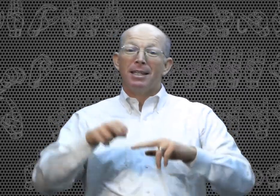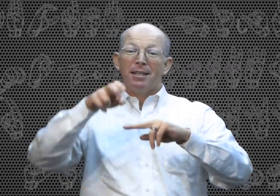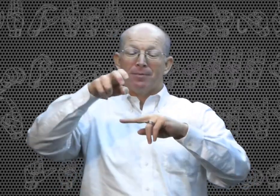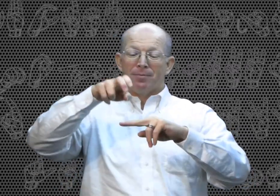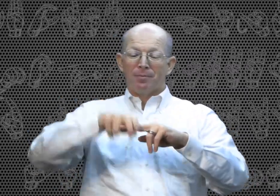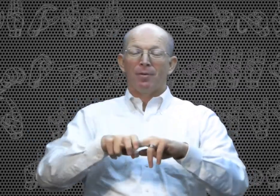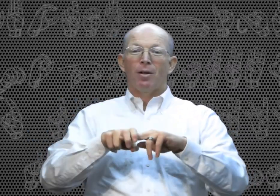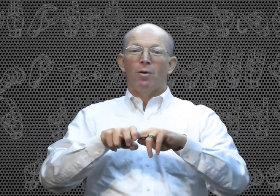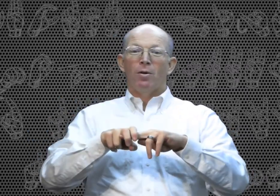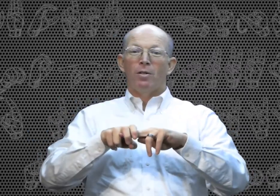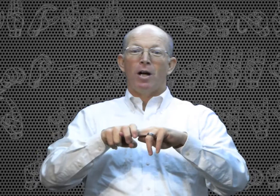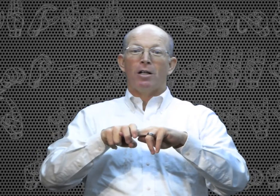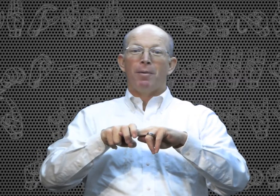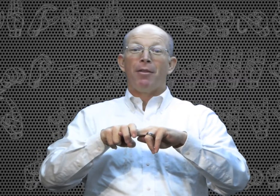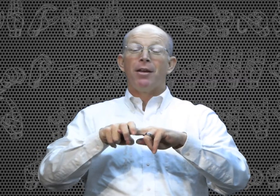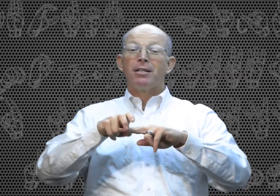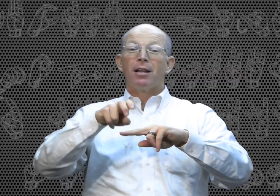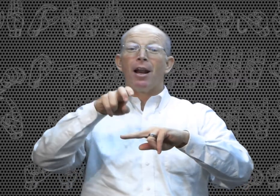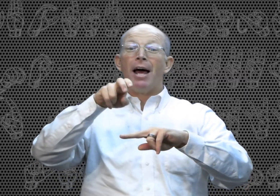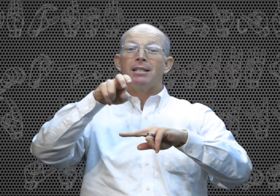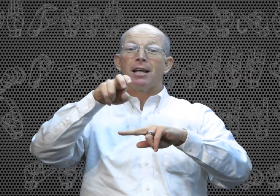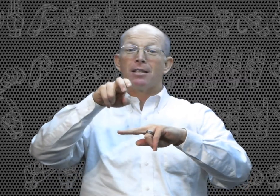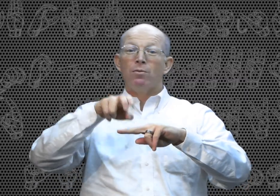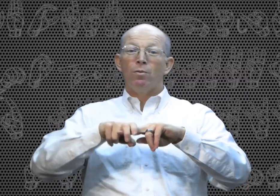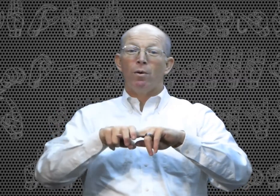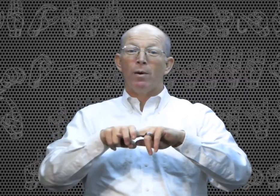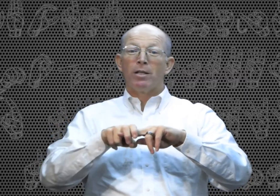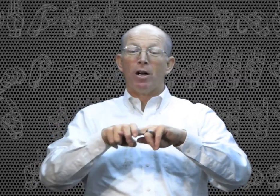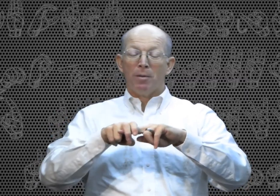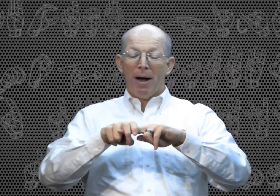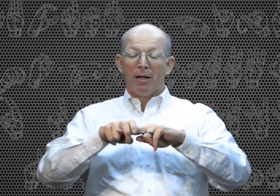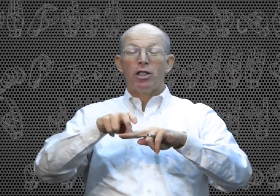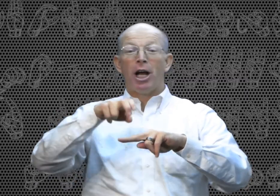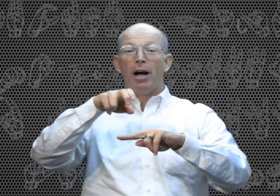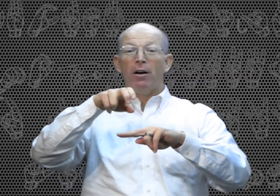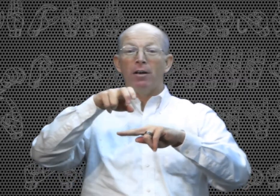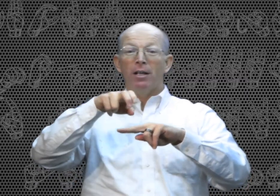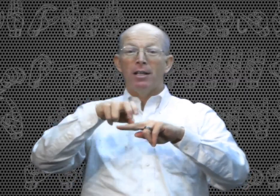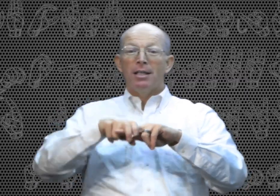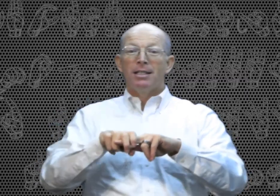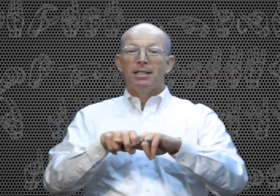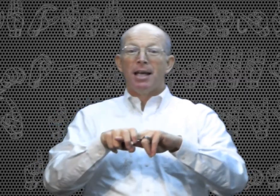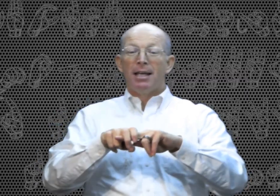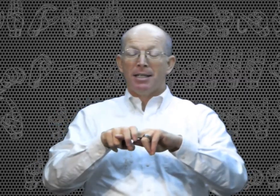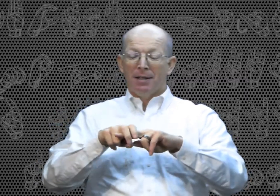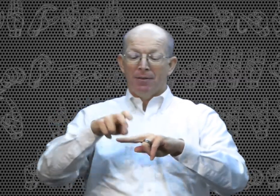SIT - We talked about this in the last lesson when we talked about CHAIR. SIT.